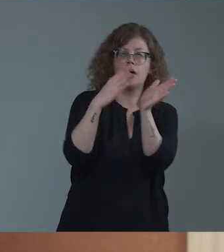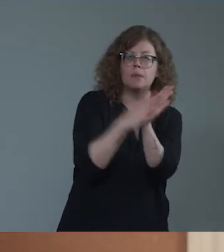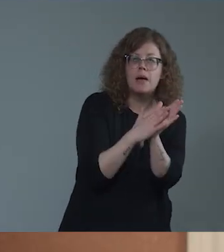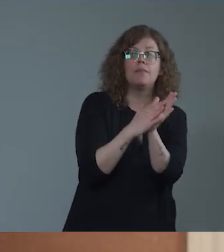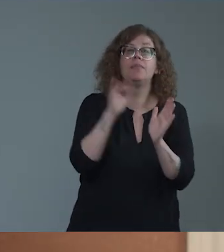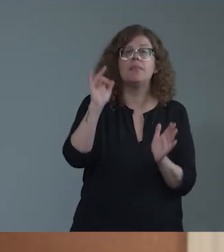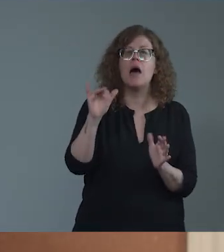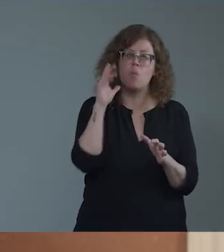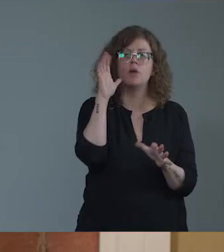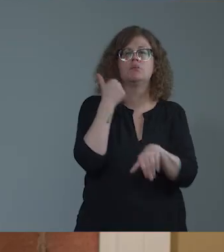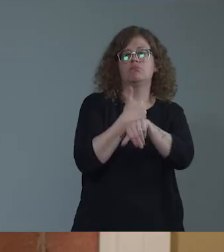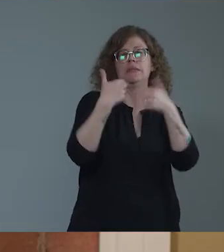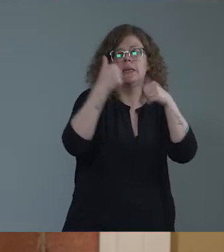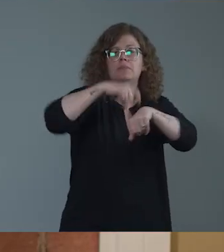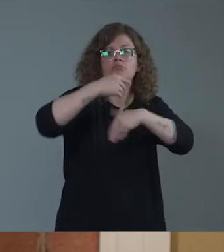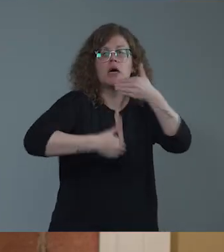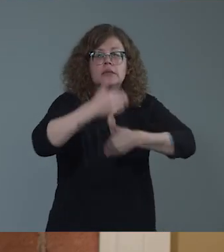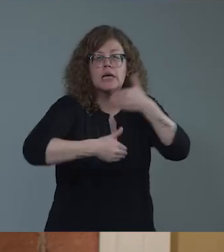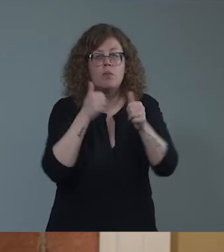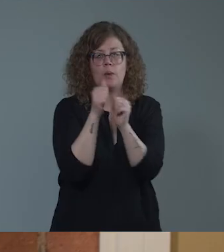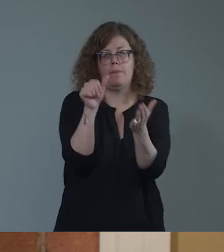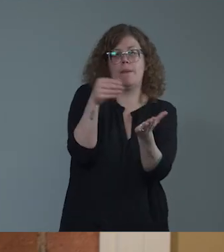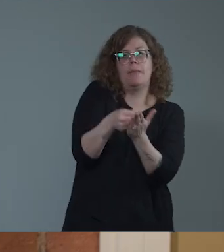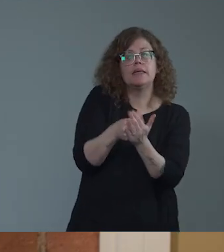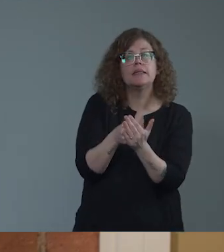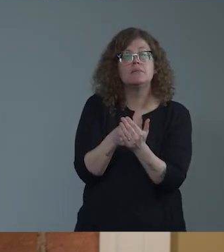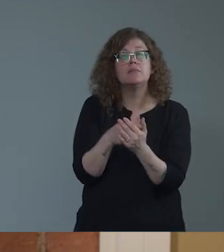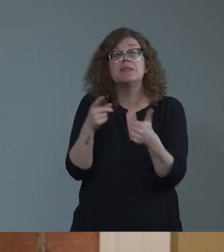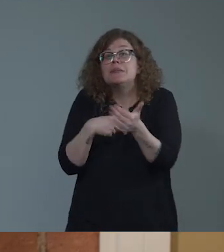So if you have a specific site. Any site limitations or expectations of the artist